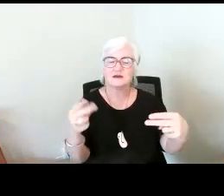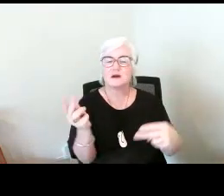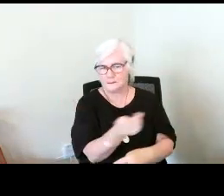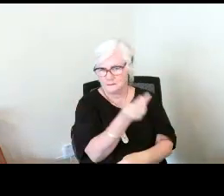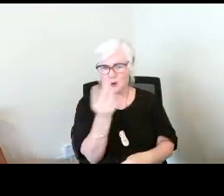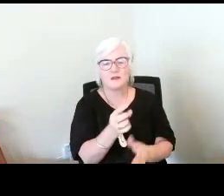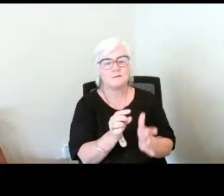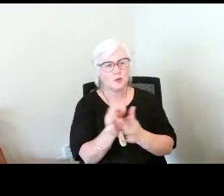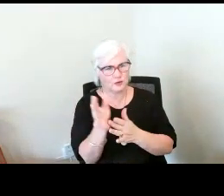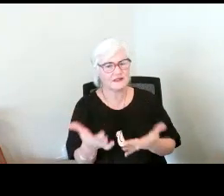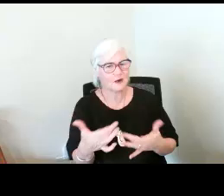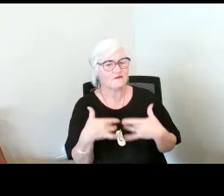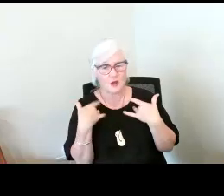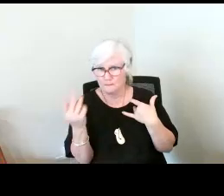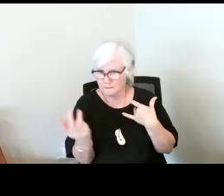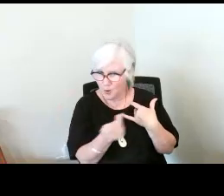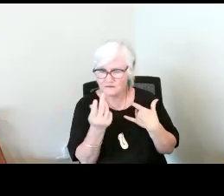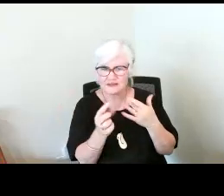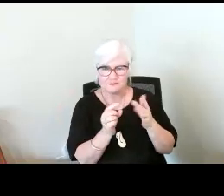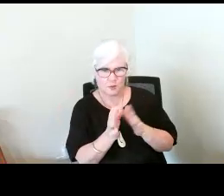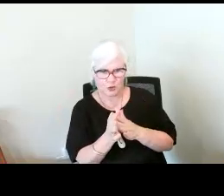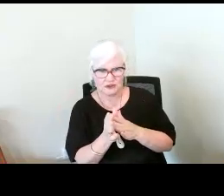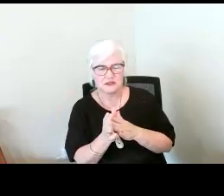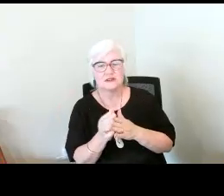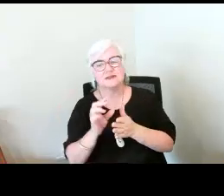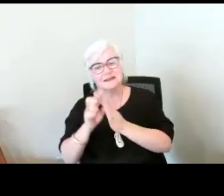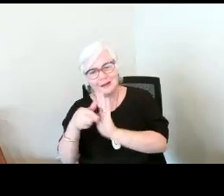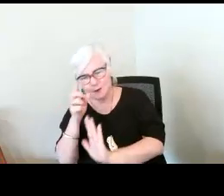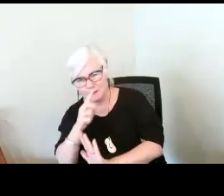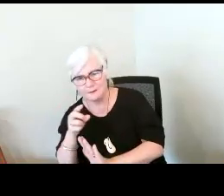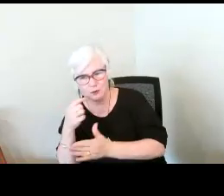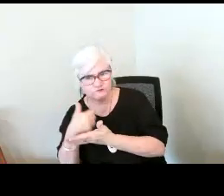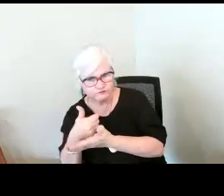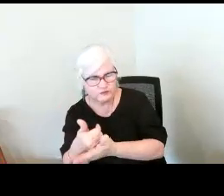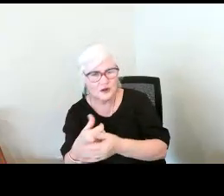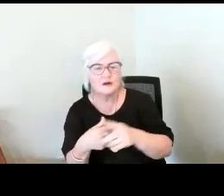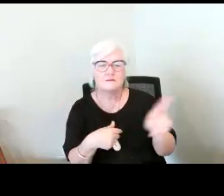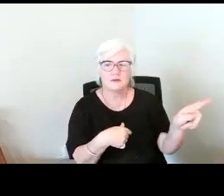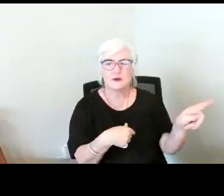too. We work together and learn together and share the things we learn with the people.